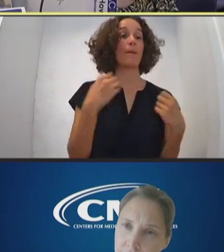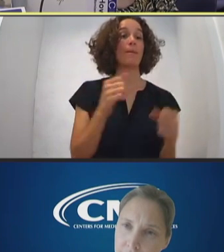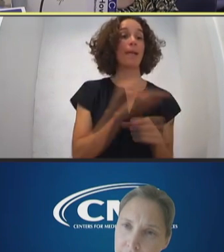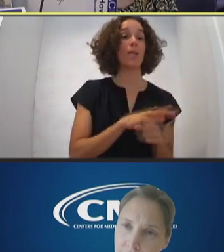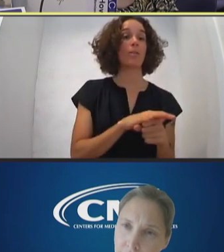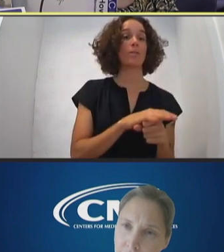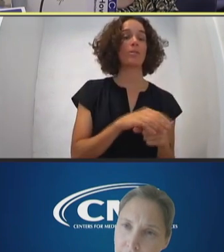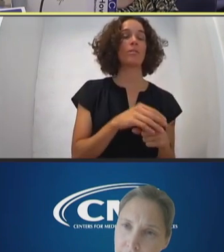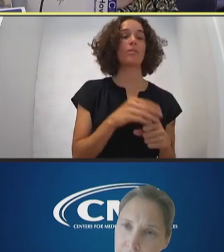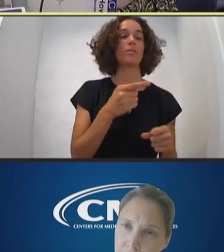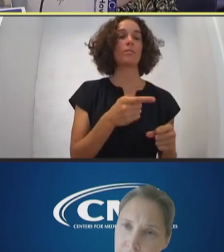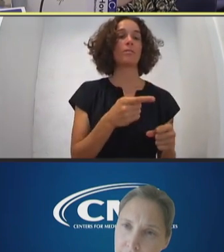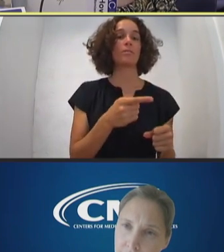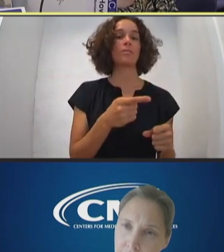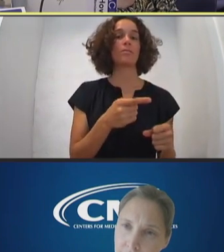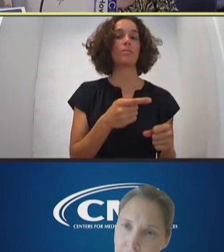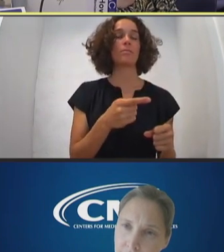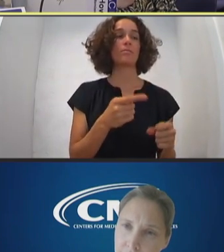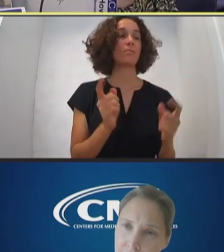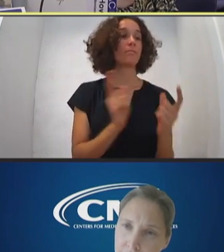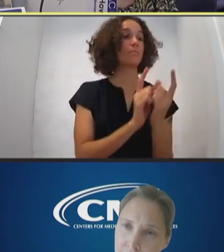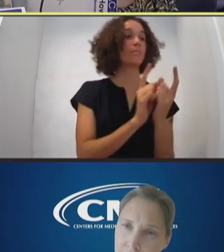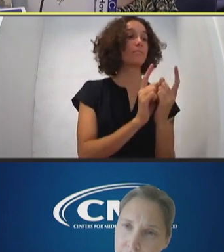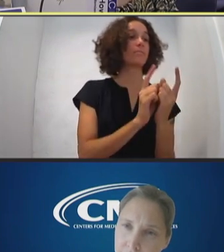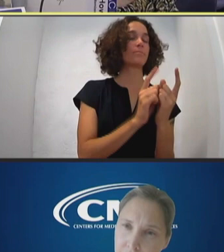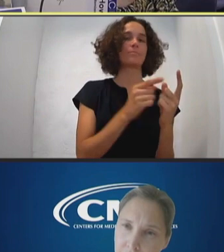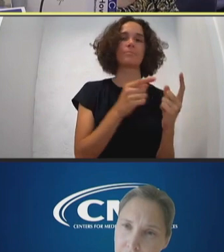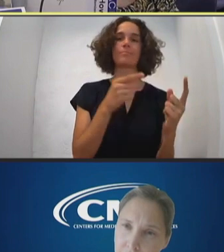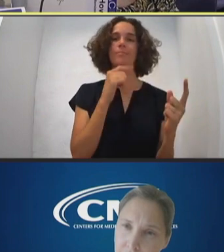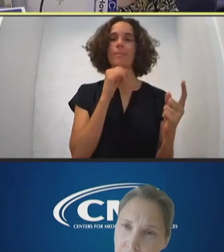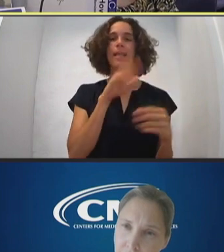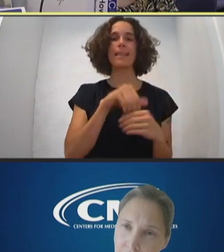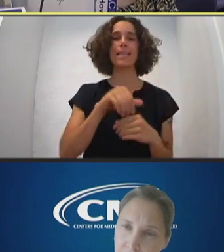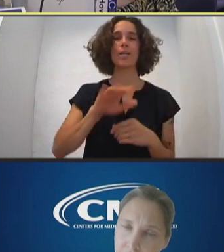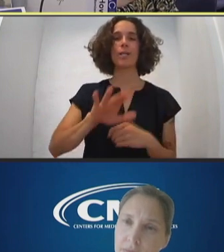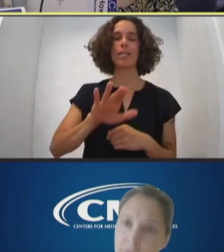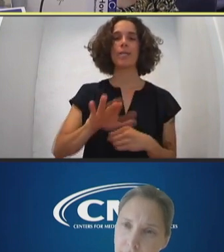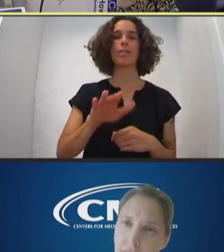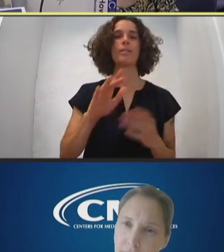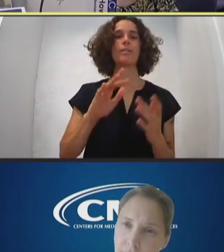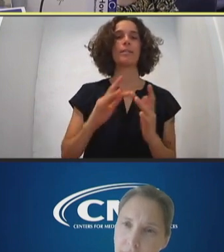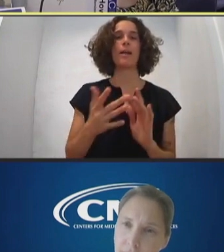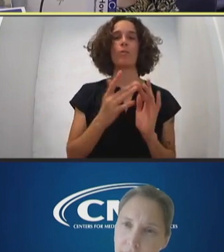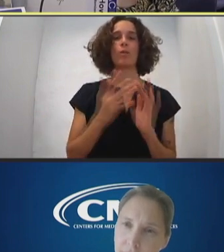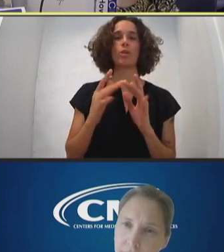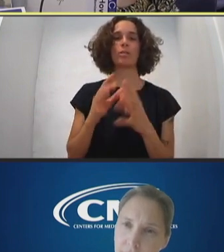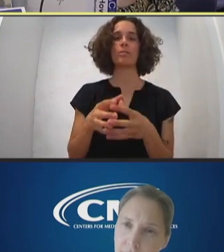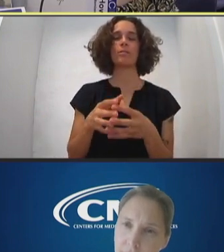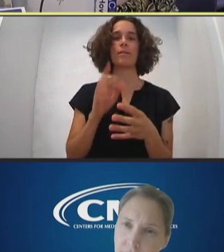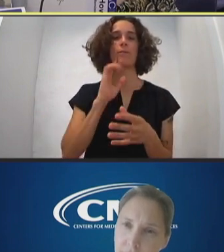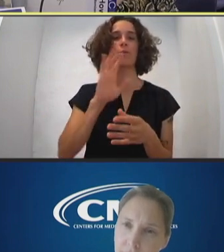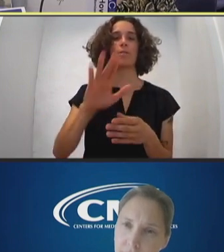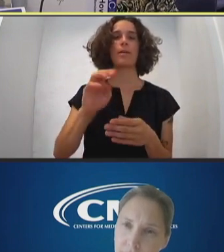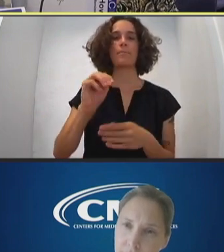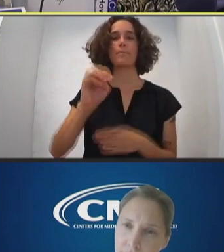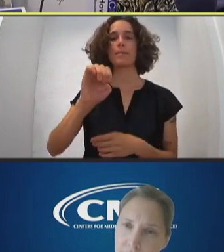of their Medicaid advantage or their network through the Medicare Advantage Plan, then that